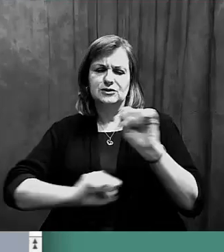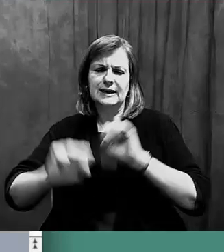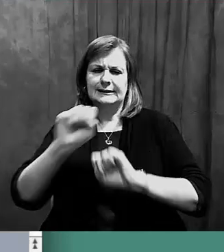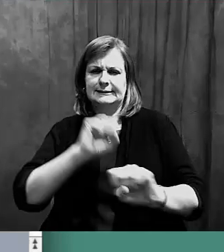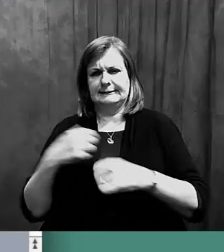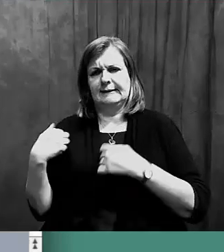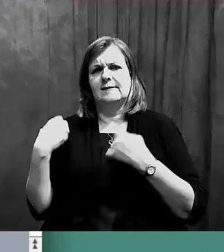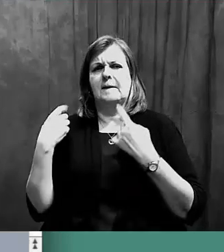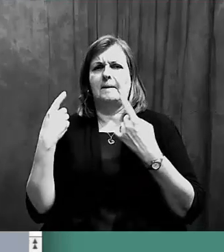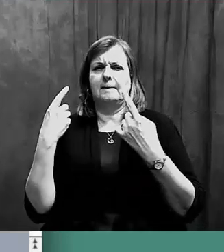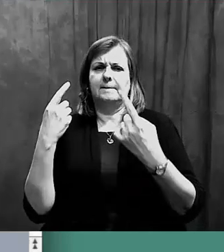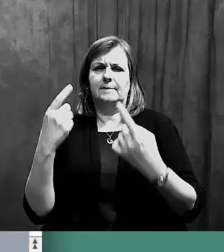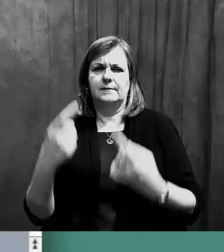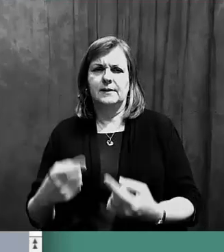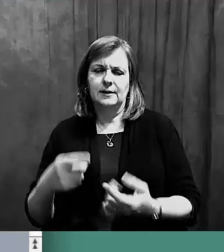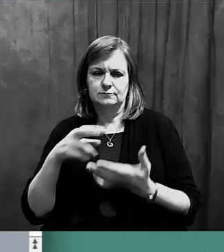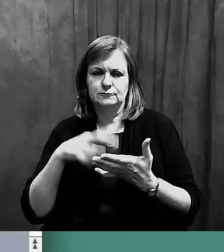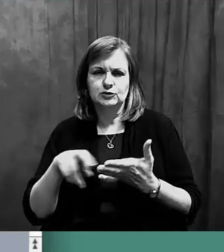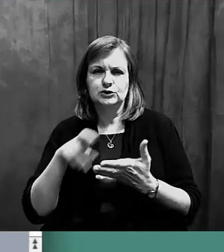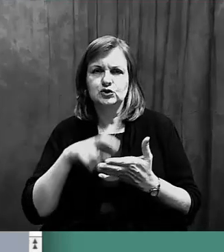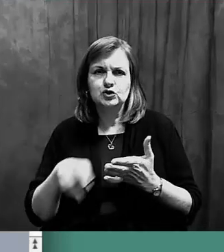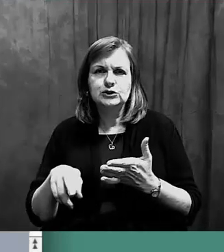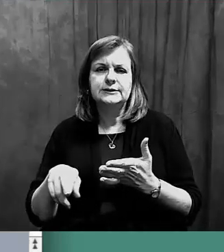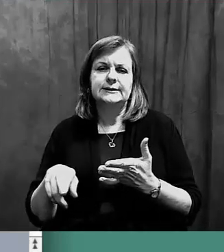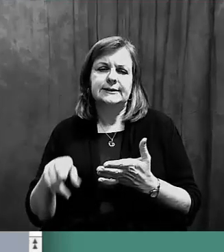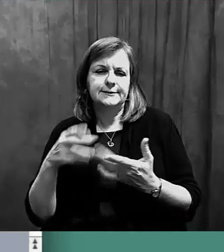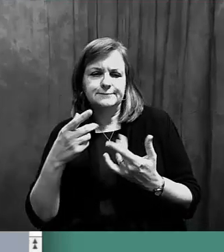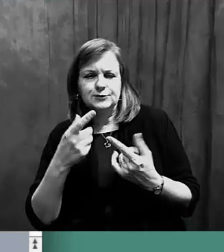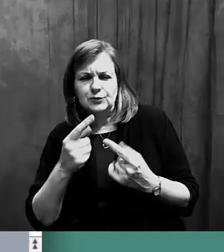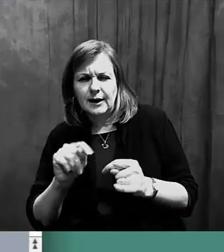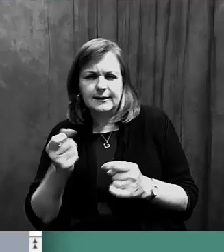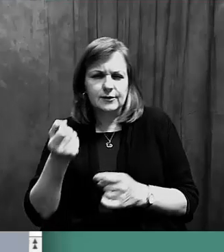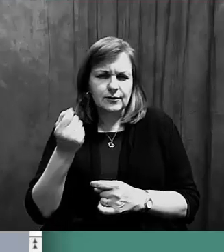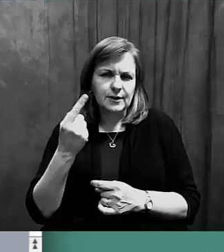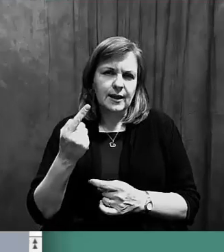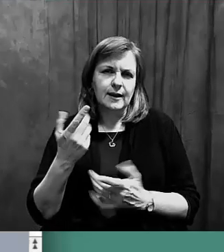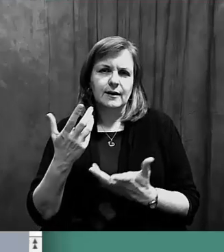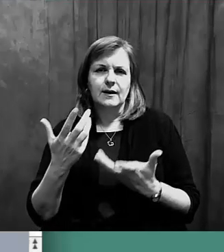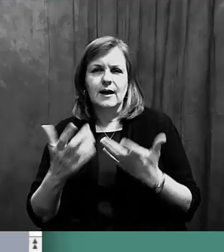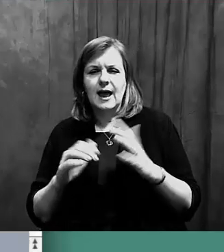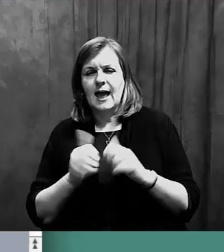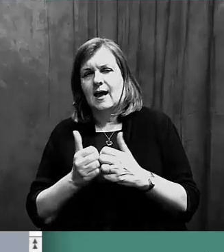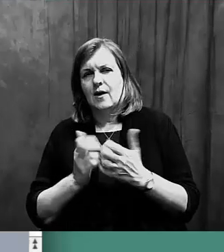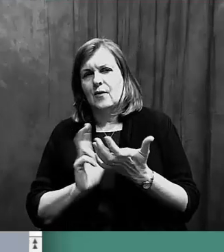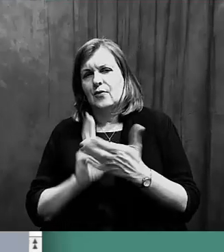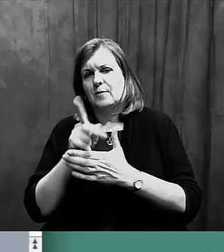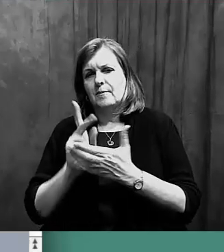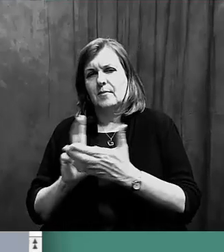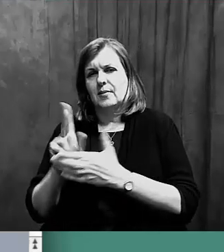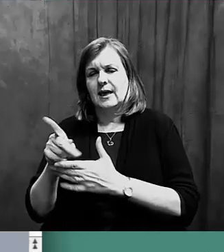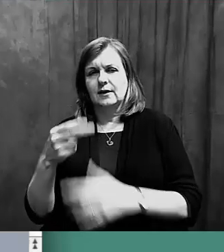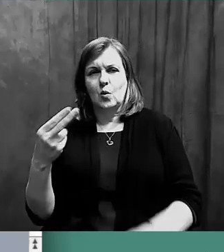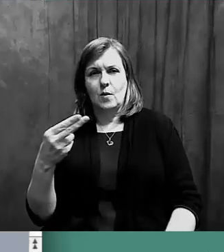so scientists have spent a lot of time trying to understand